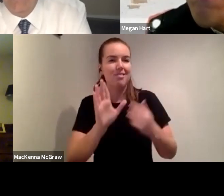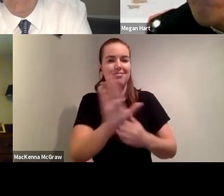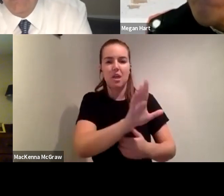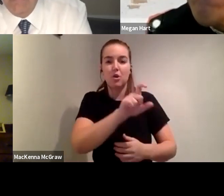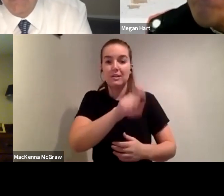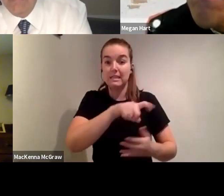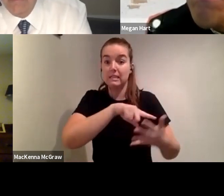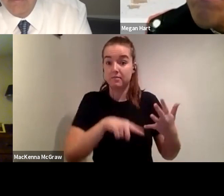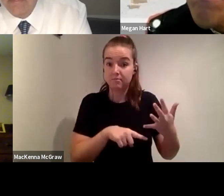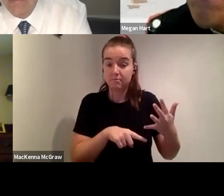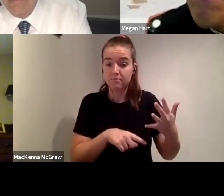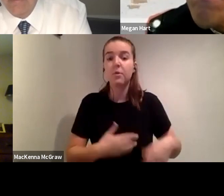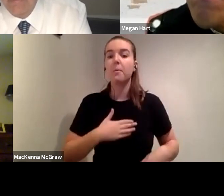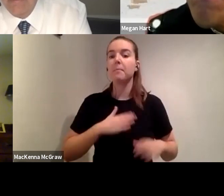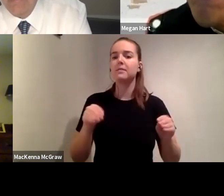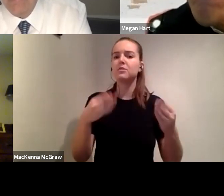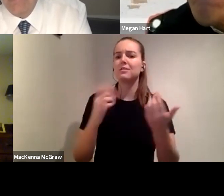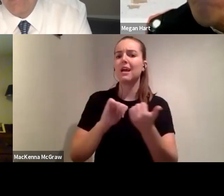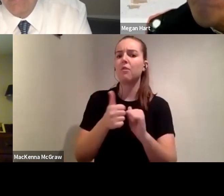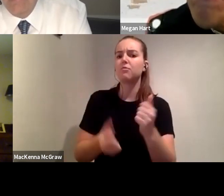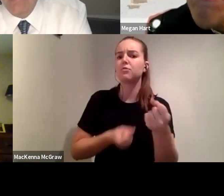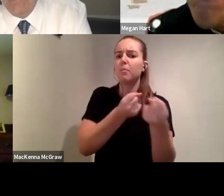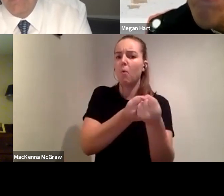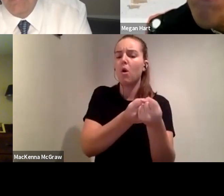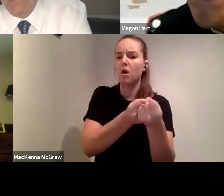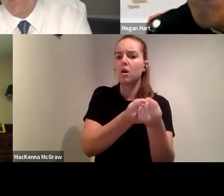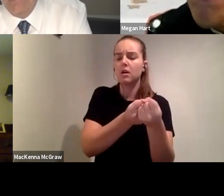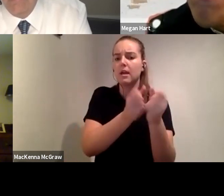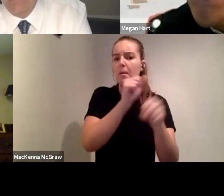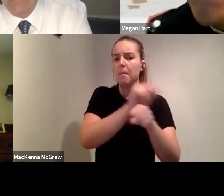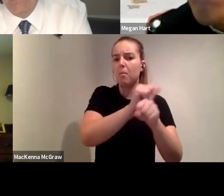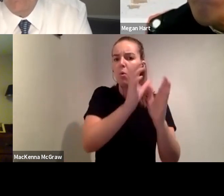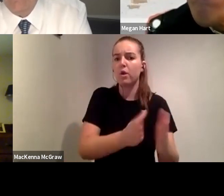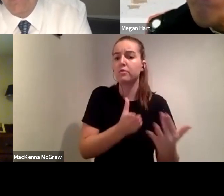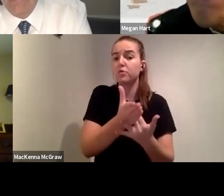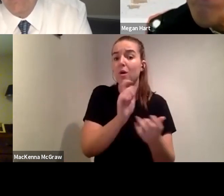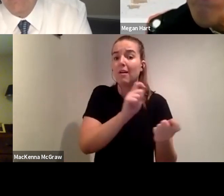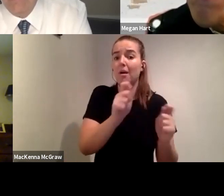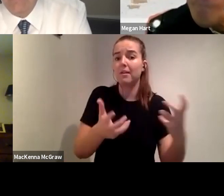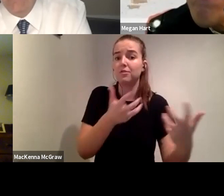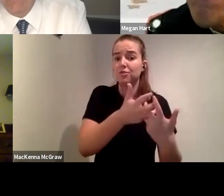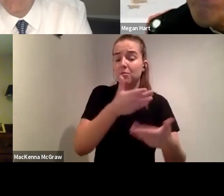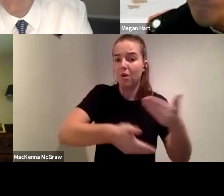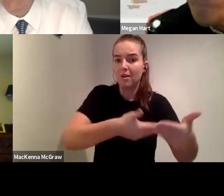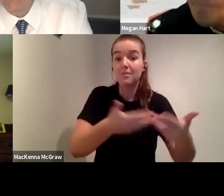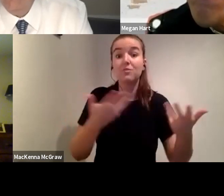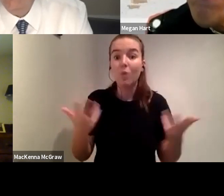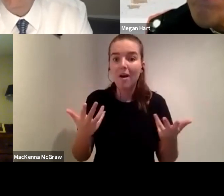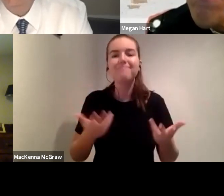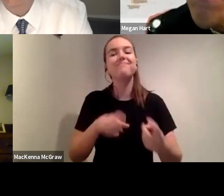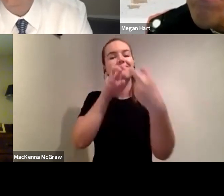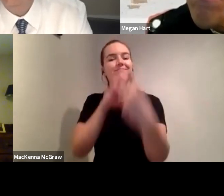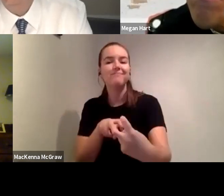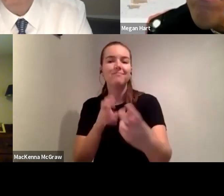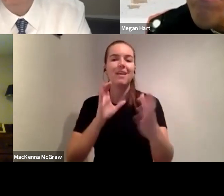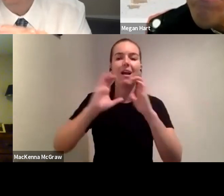They don't know though sometimes it is me listening and trying to help them identify what they need.